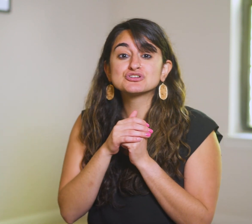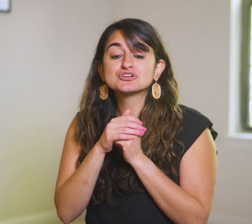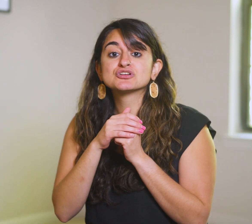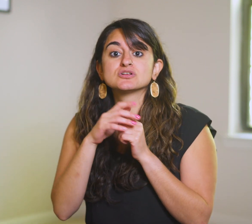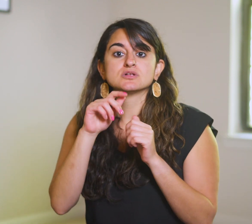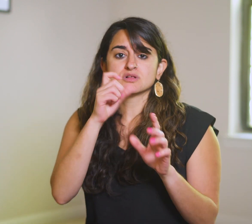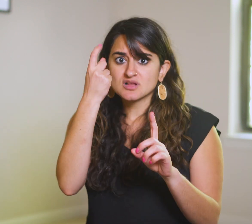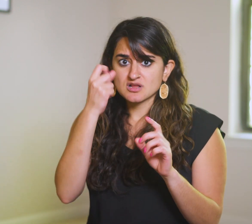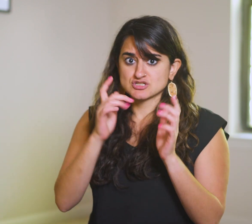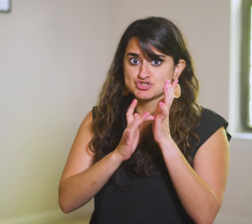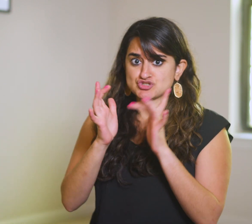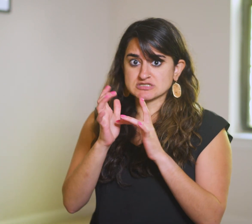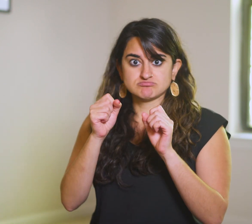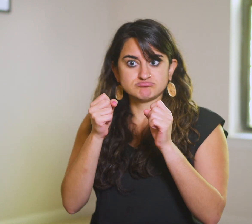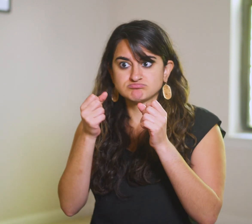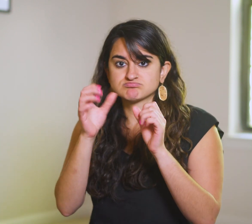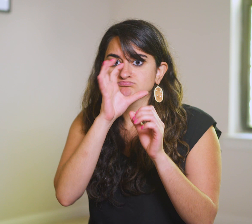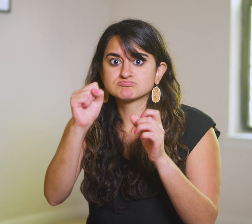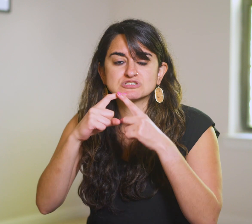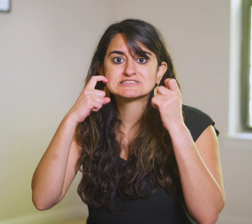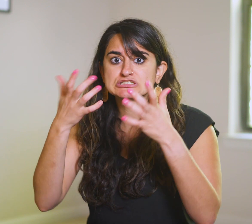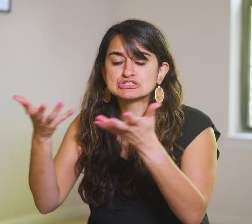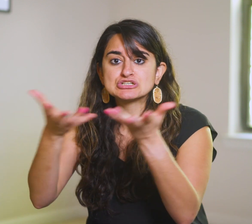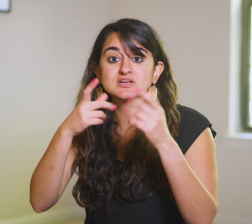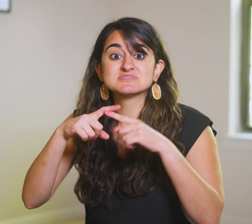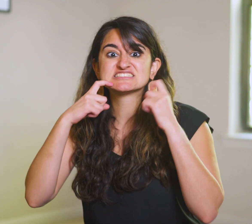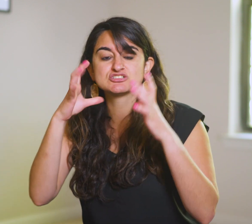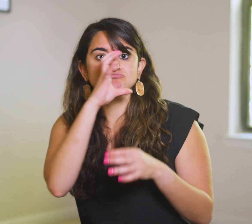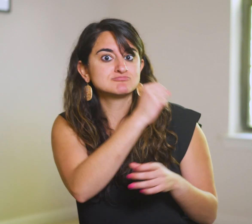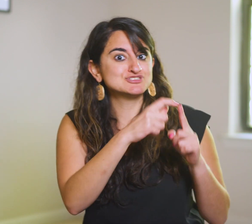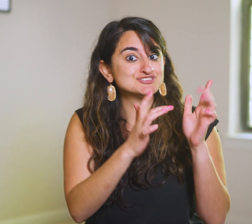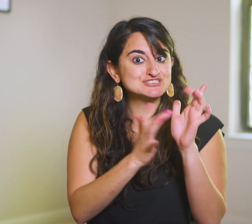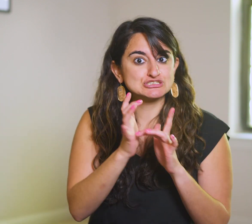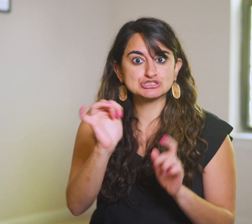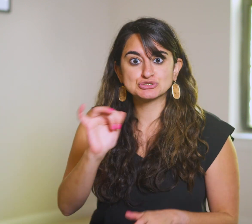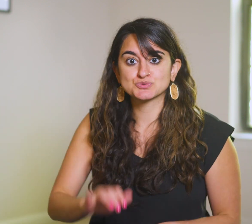Not only is Jesus drawn to sinners, but sinners are drawn to Jesus.